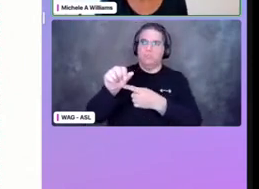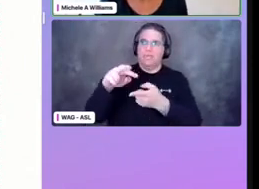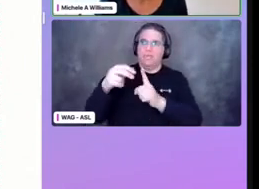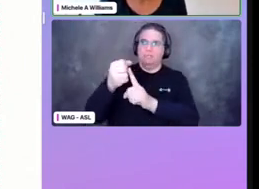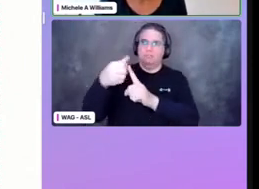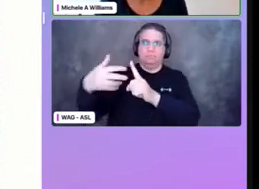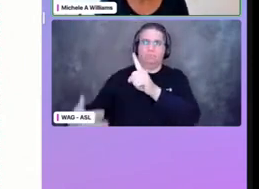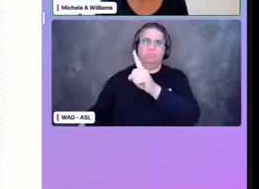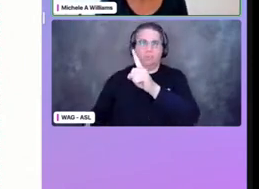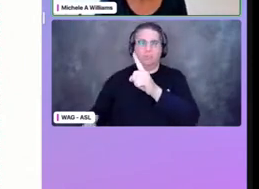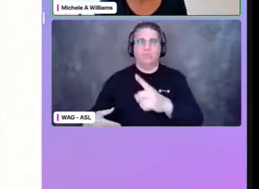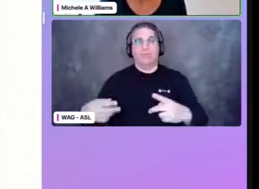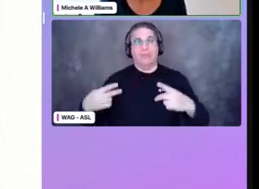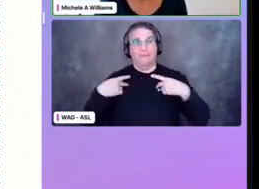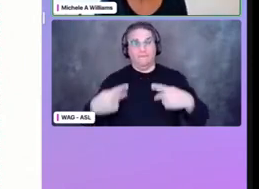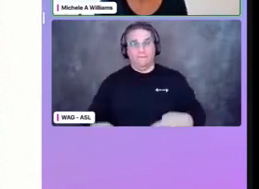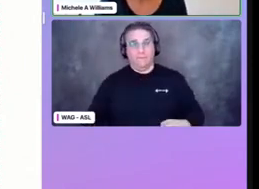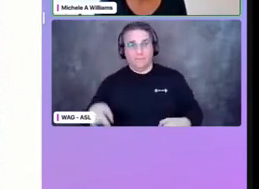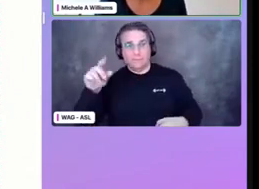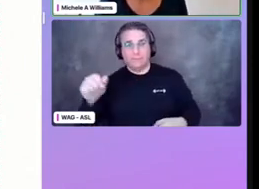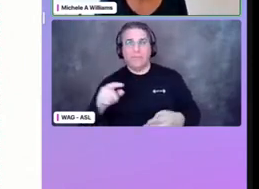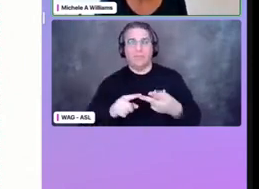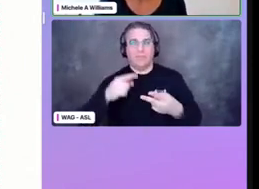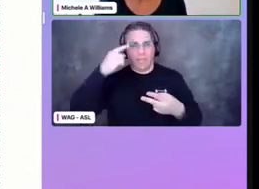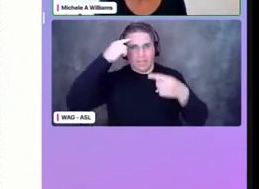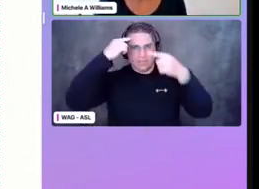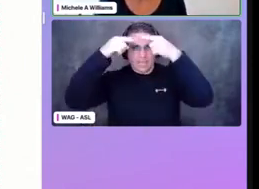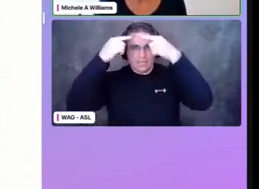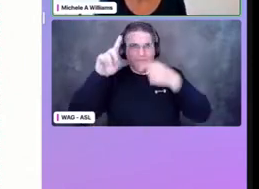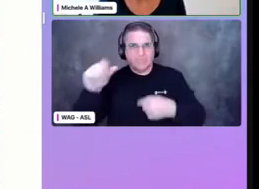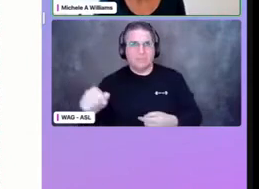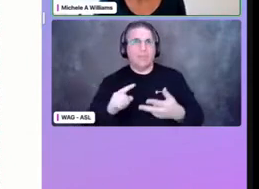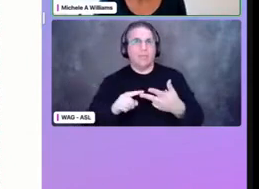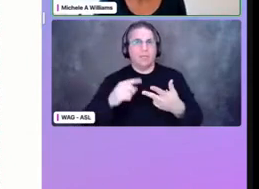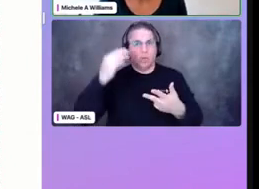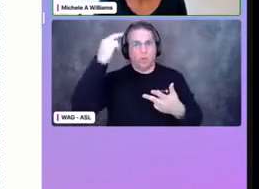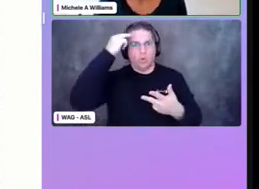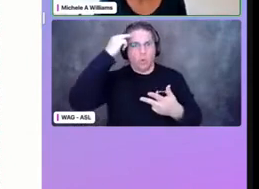people. And when I say disability here, I am including the entire diversity